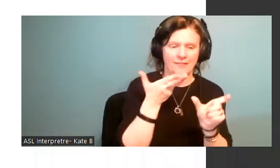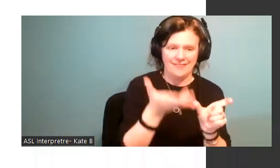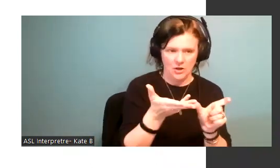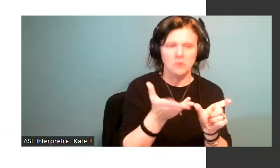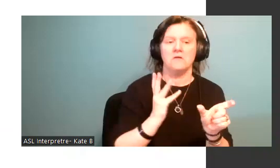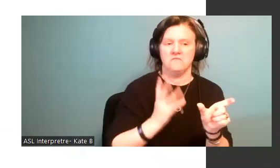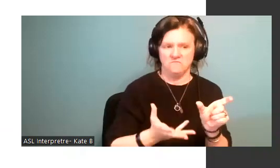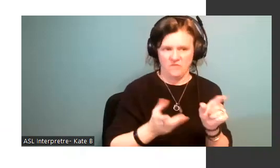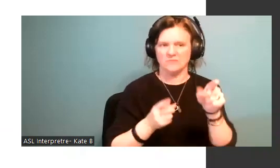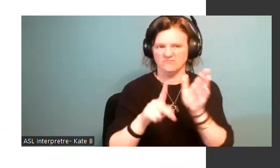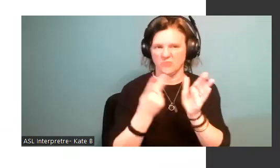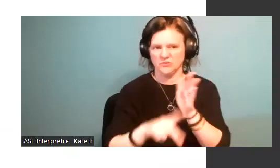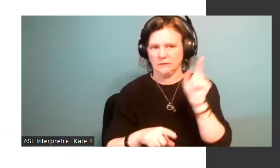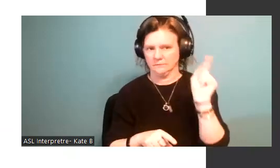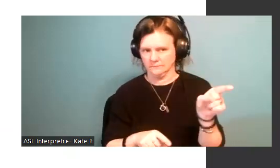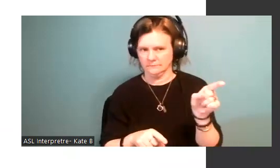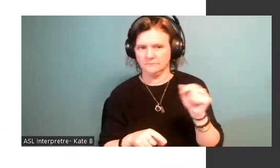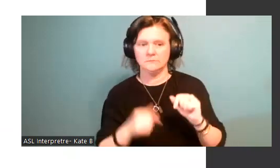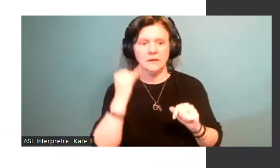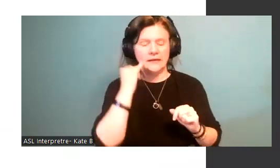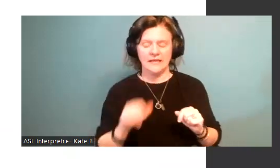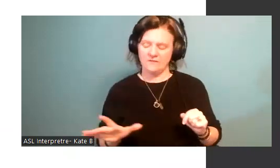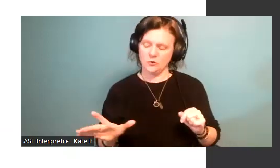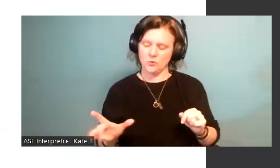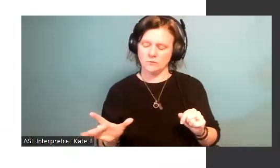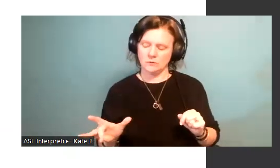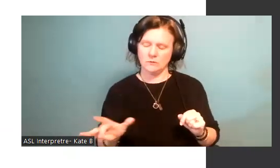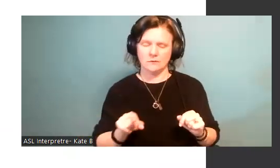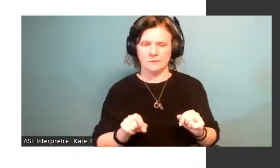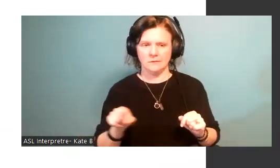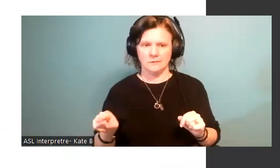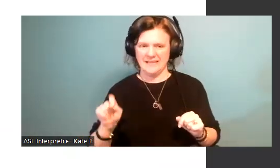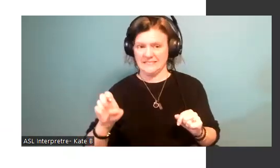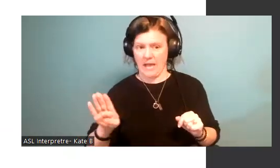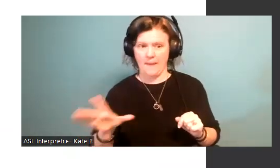input or when the field gains focus. You only